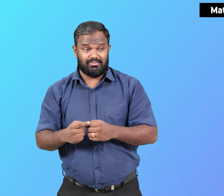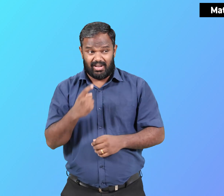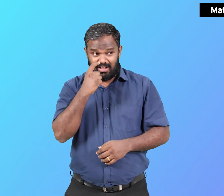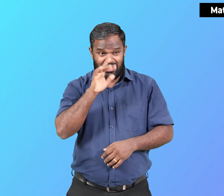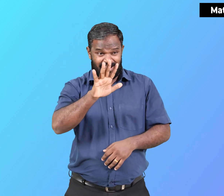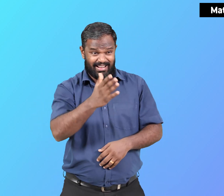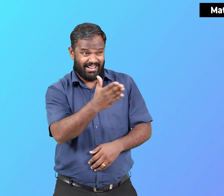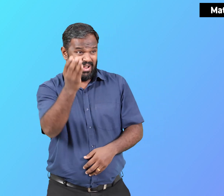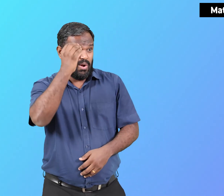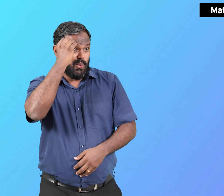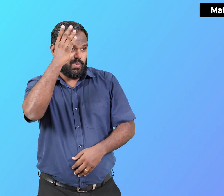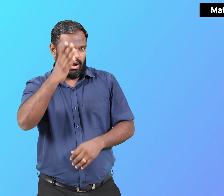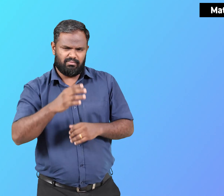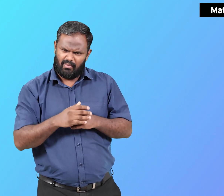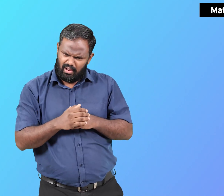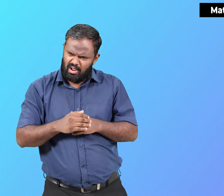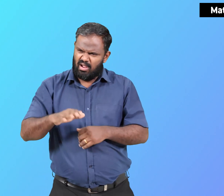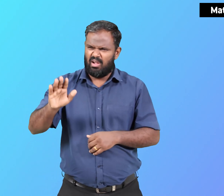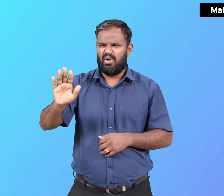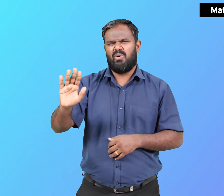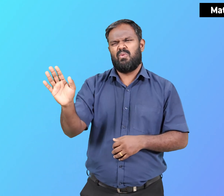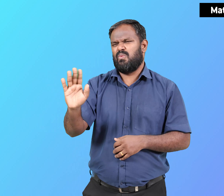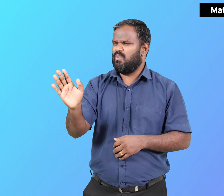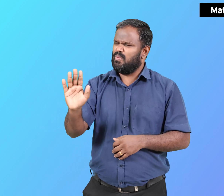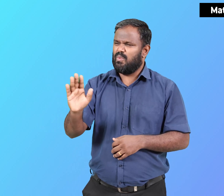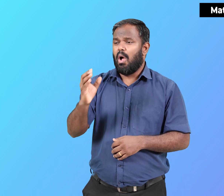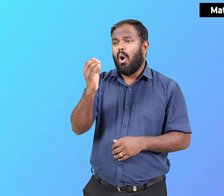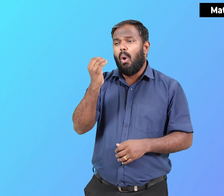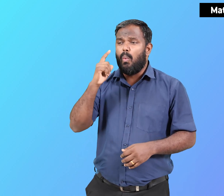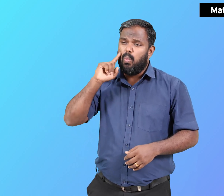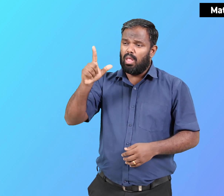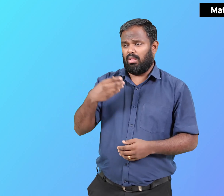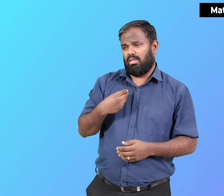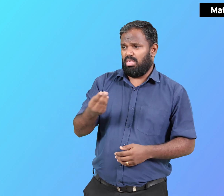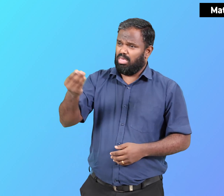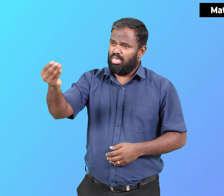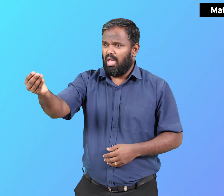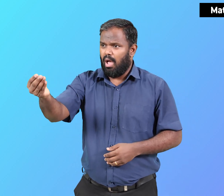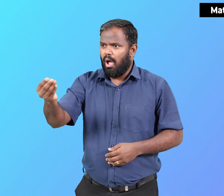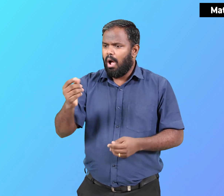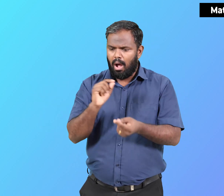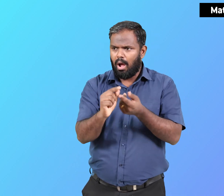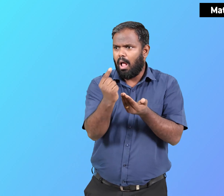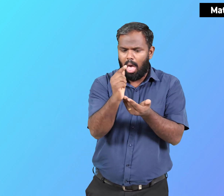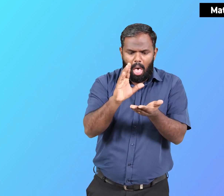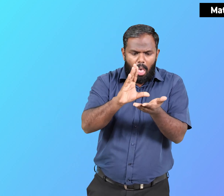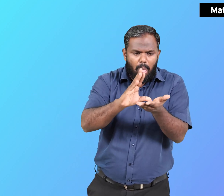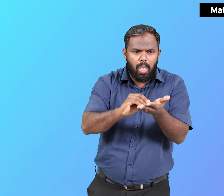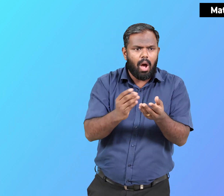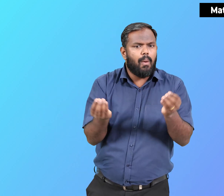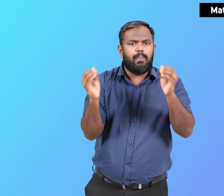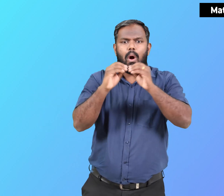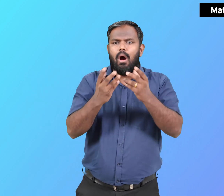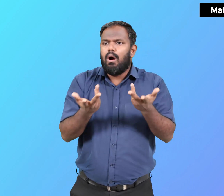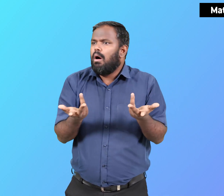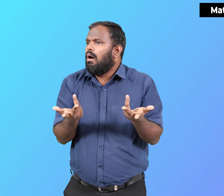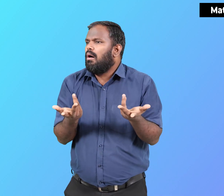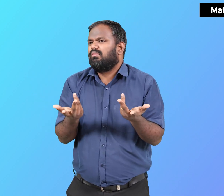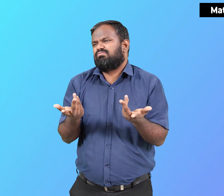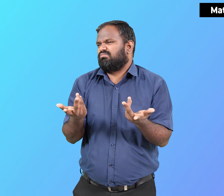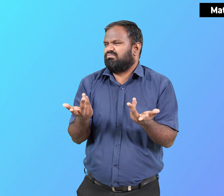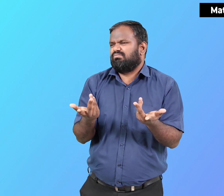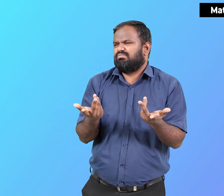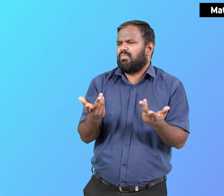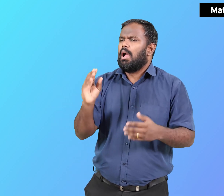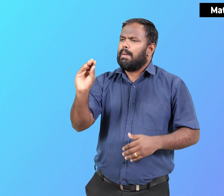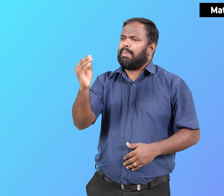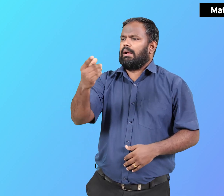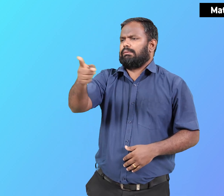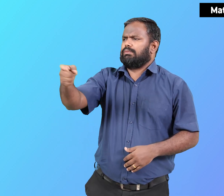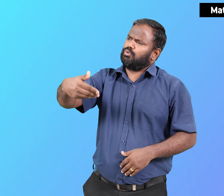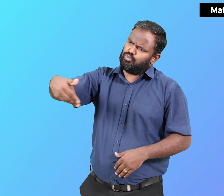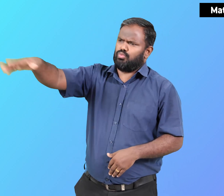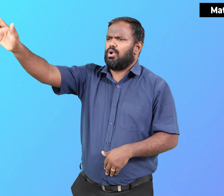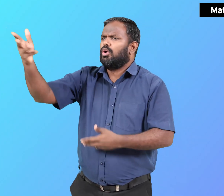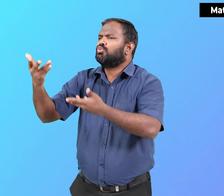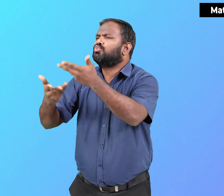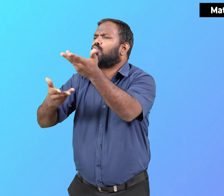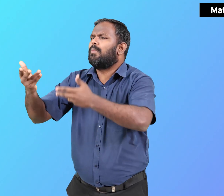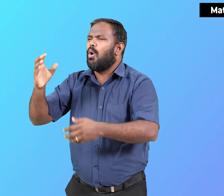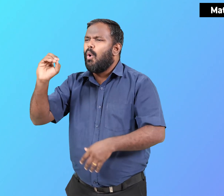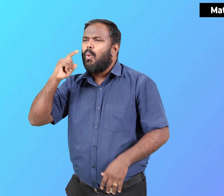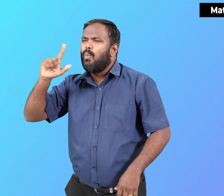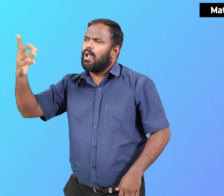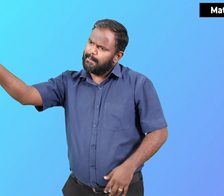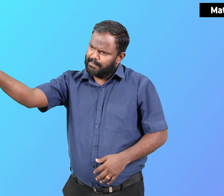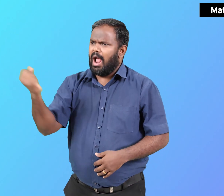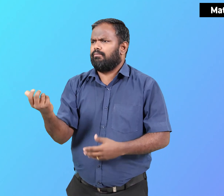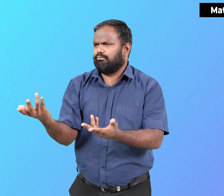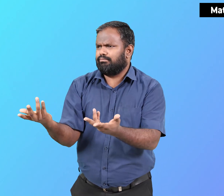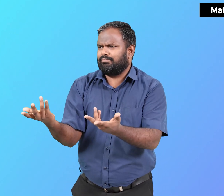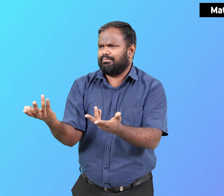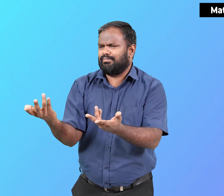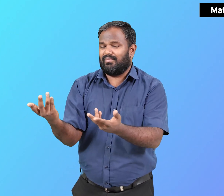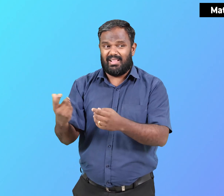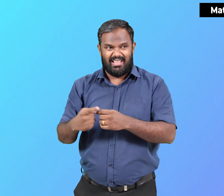“The wise girls answered, ‘No! The oil we have might not be enough for all of us. But go to those who sell oil and buy some for yourselves.’